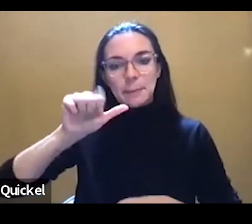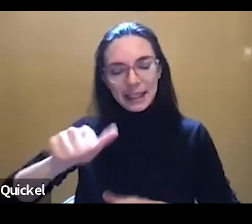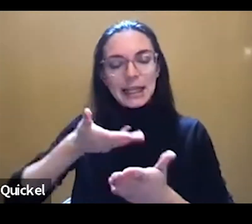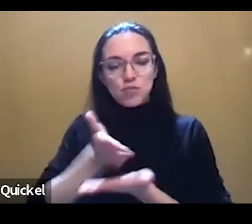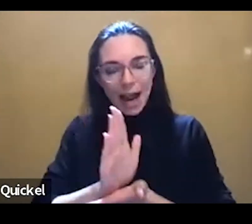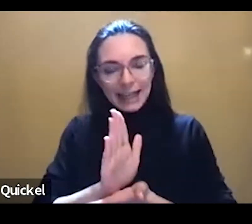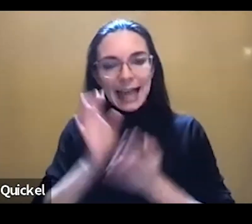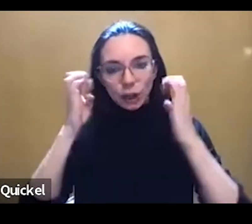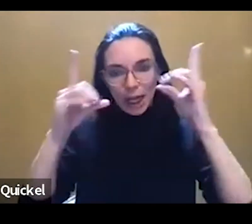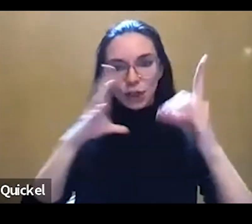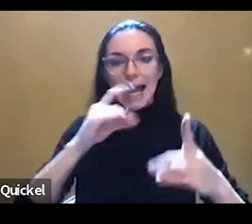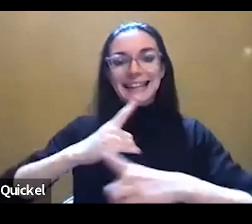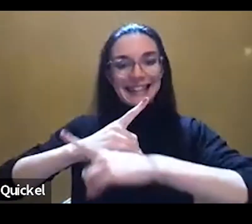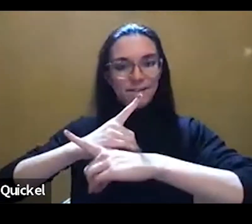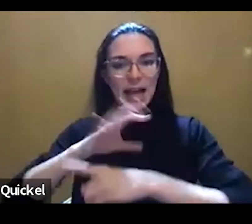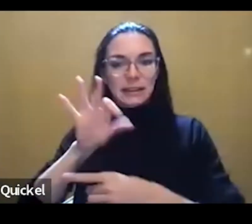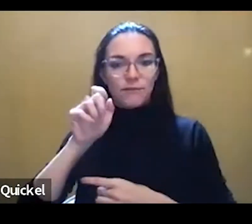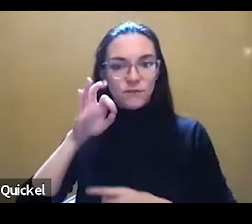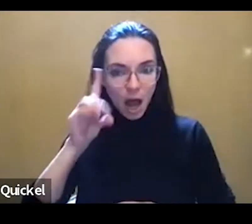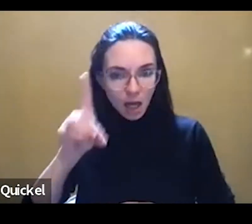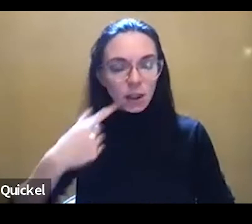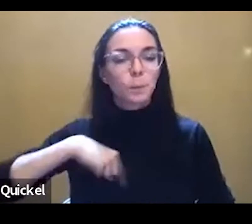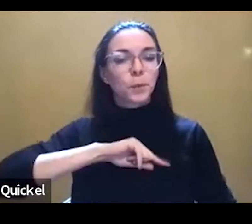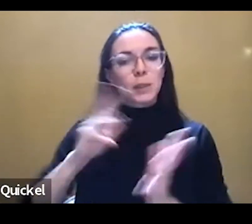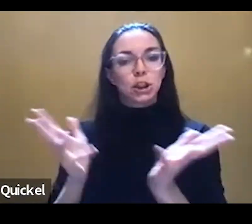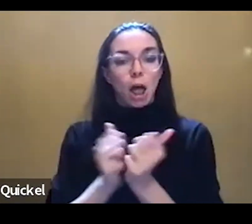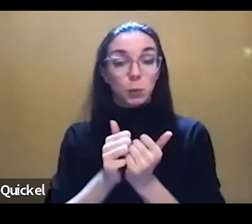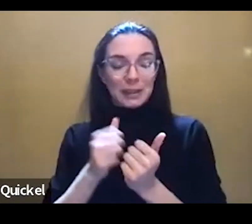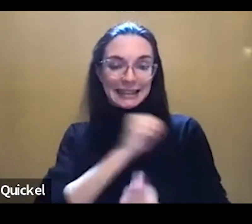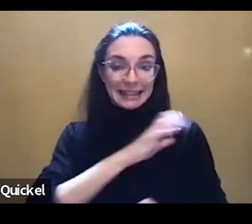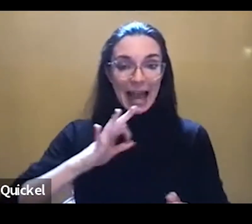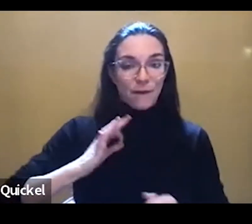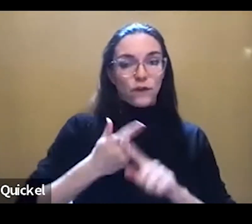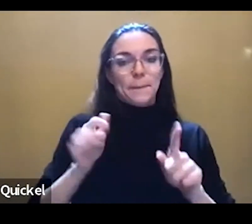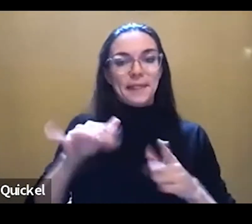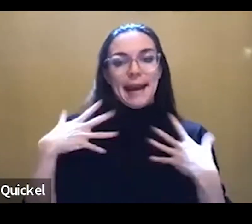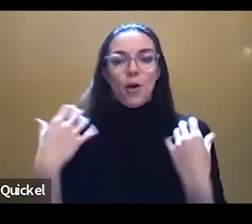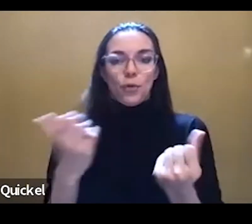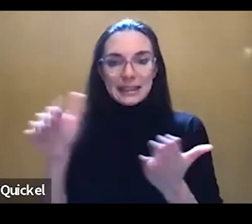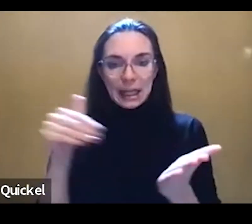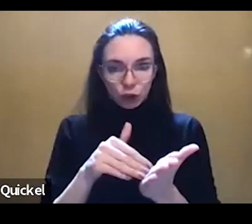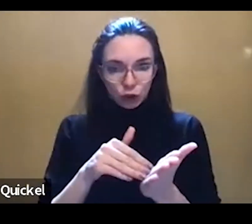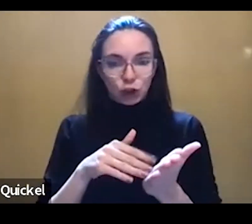Education Rights and Defense Fund, we talked to the staff of the health center. We talked to a group of the